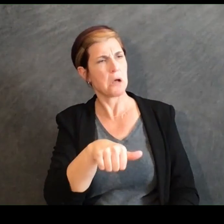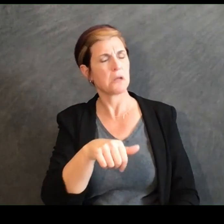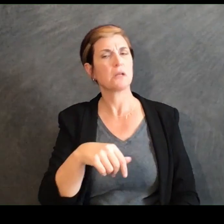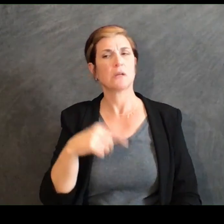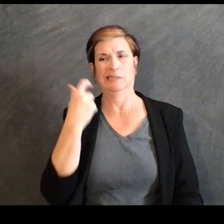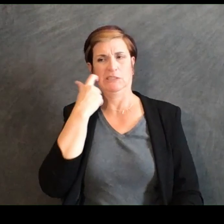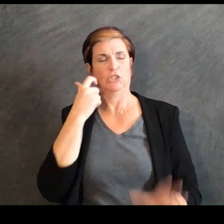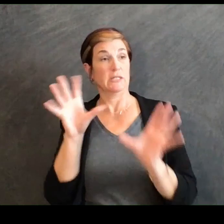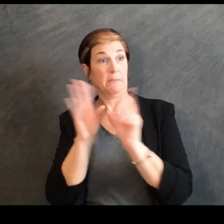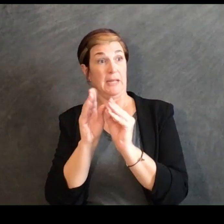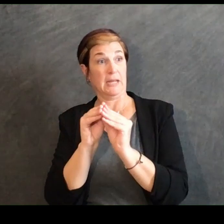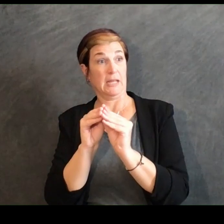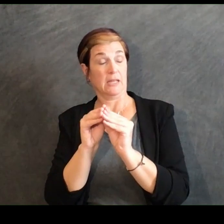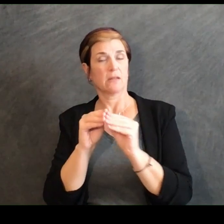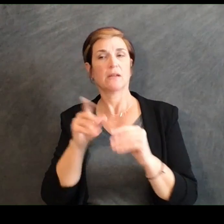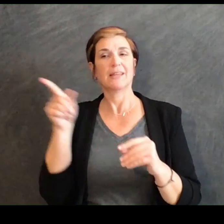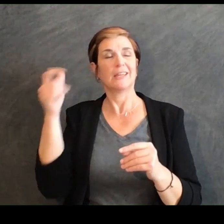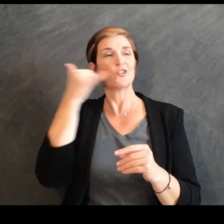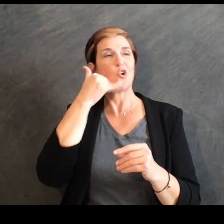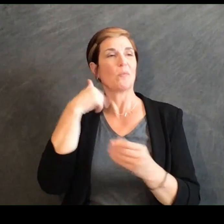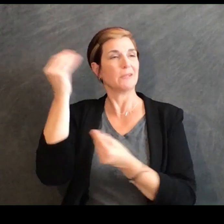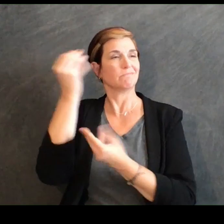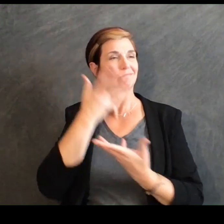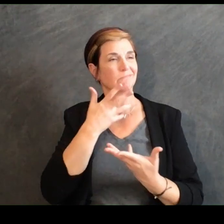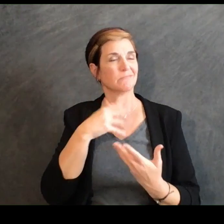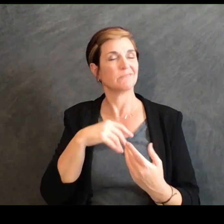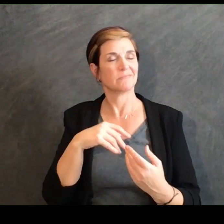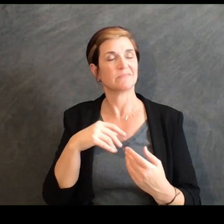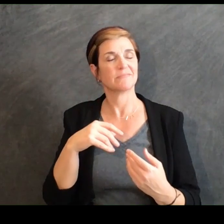actually called me to tell me that I think that was the primary reason for